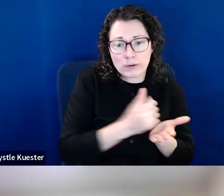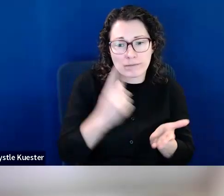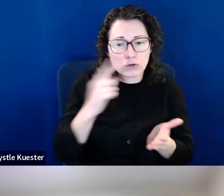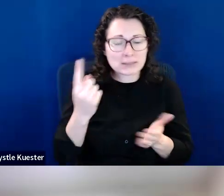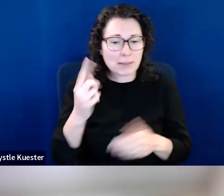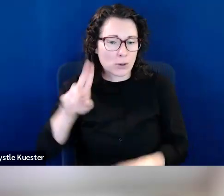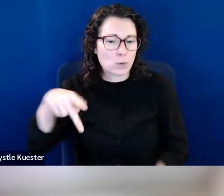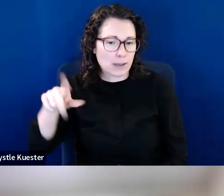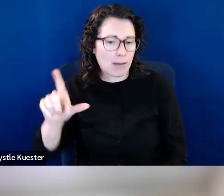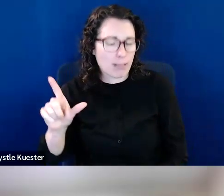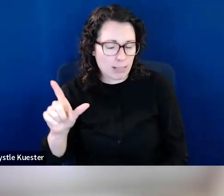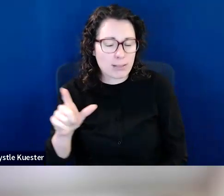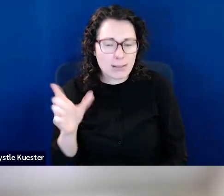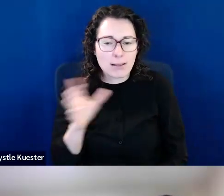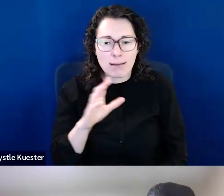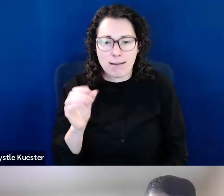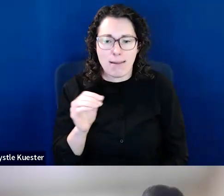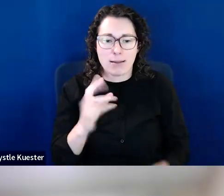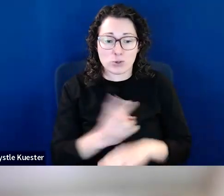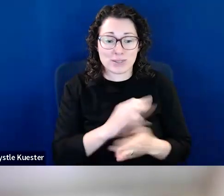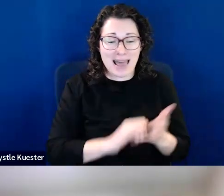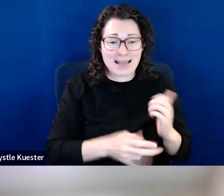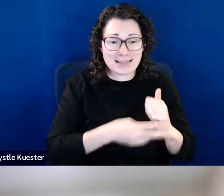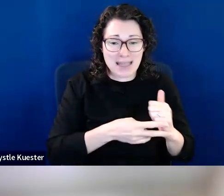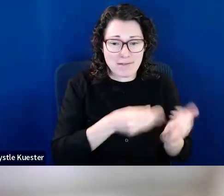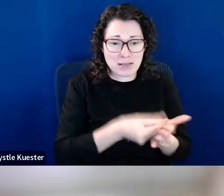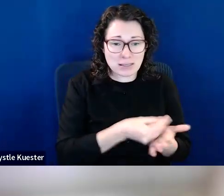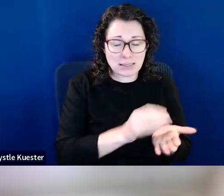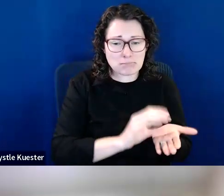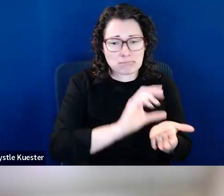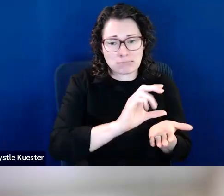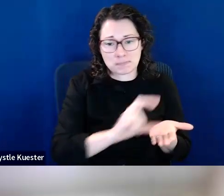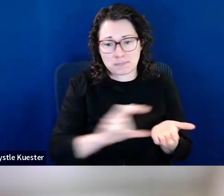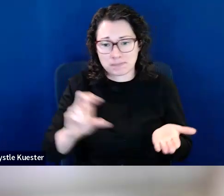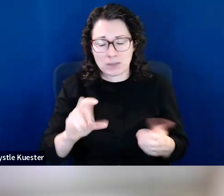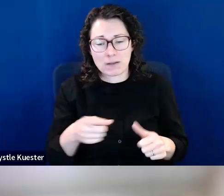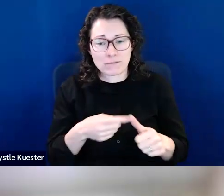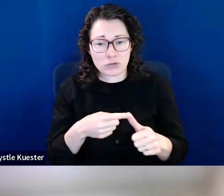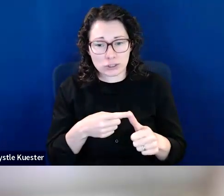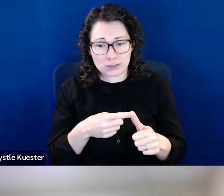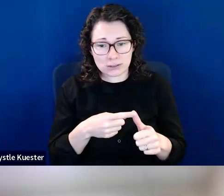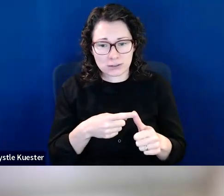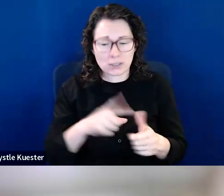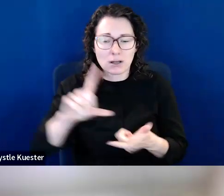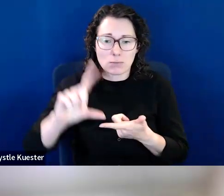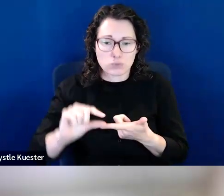payment limit and direct those savings towards I would say first bringing down out-of- pocket